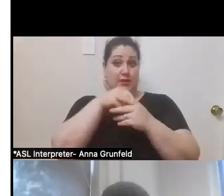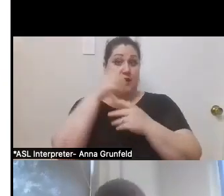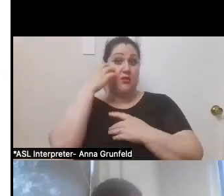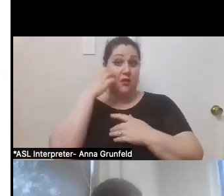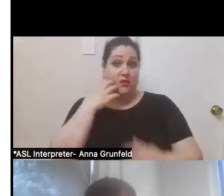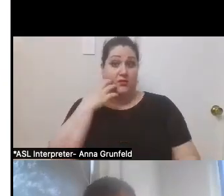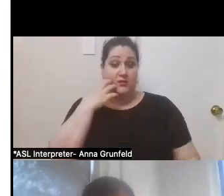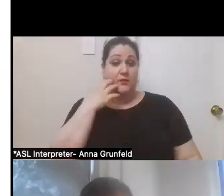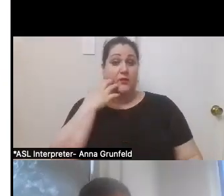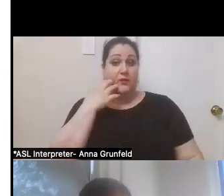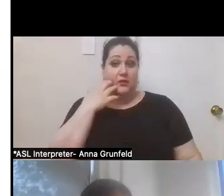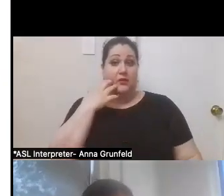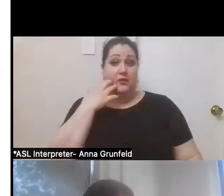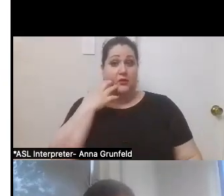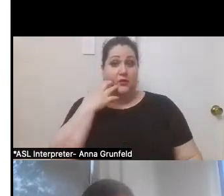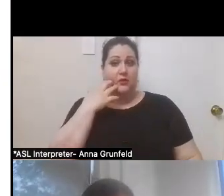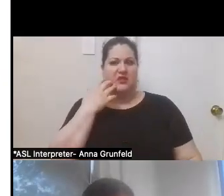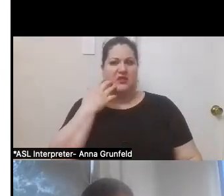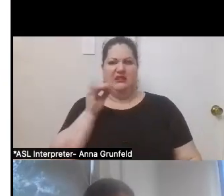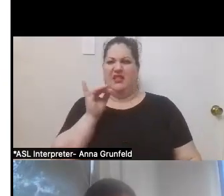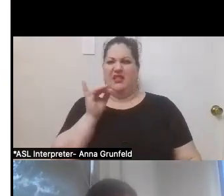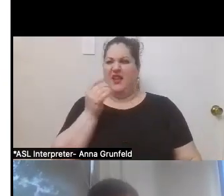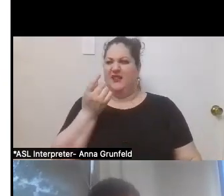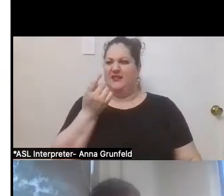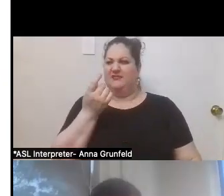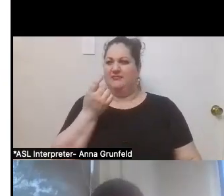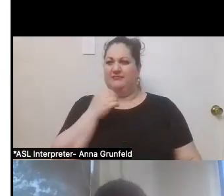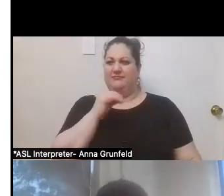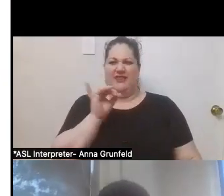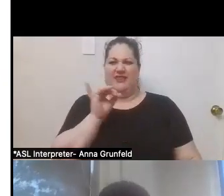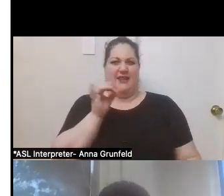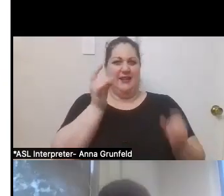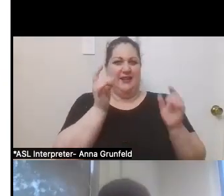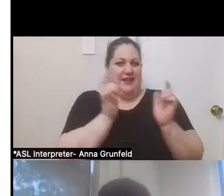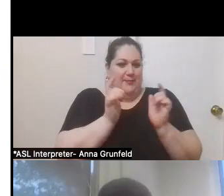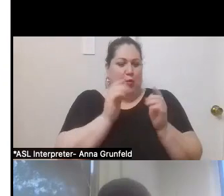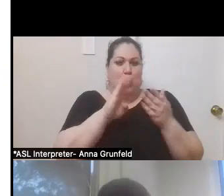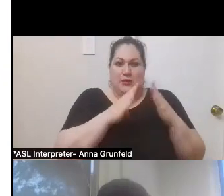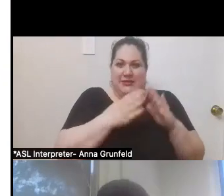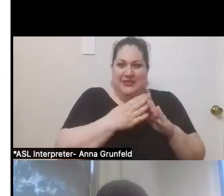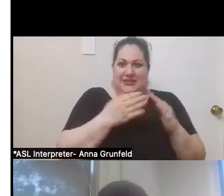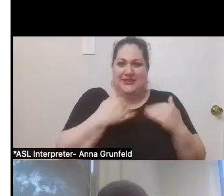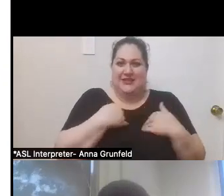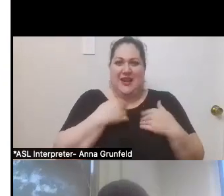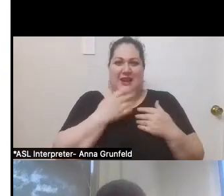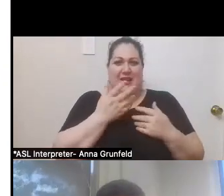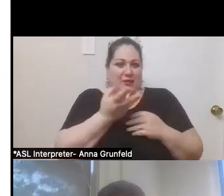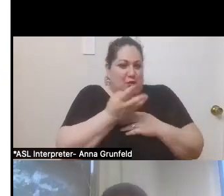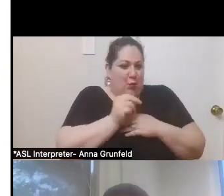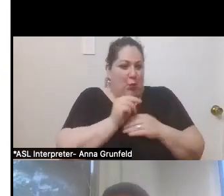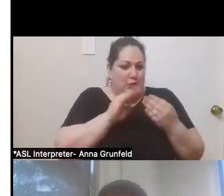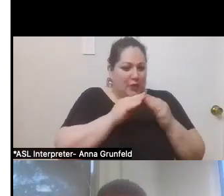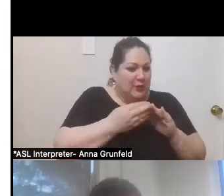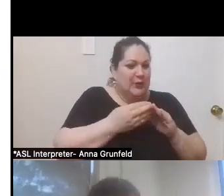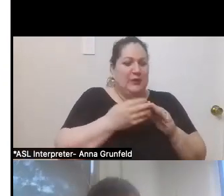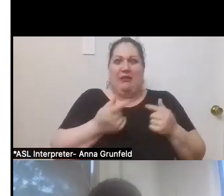it's kind of like a little city of its own, has its own community and its own life in there. And, but, but when you have, when you come right in